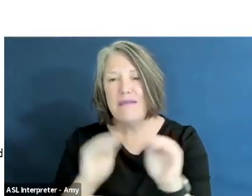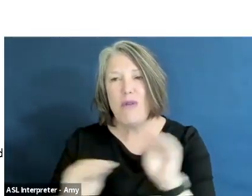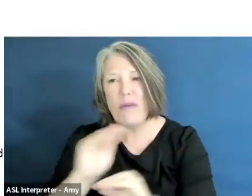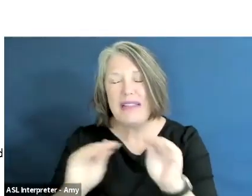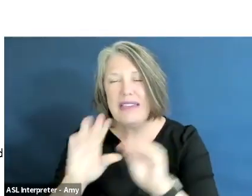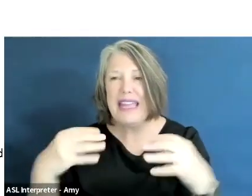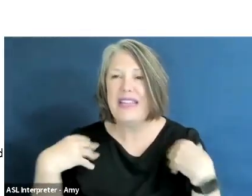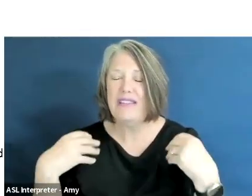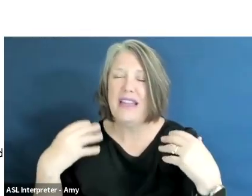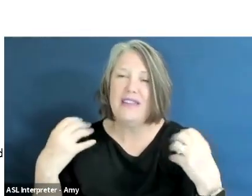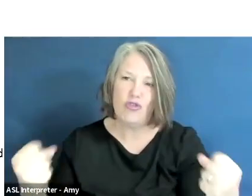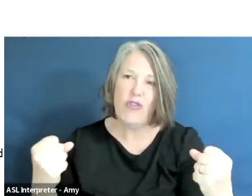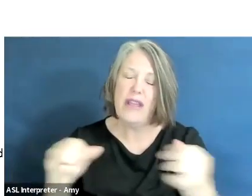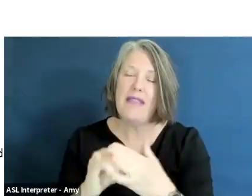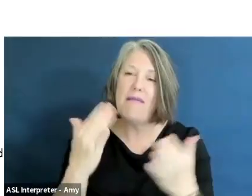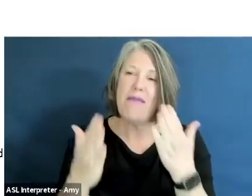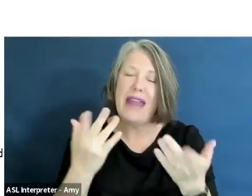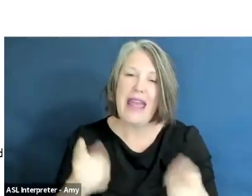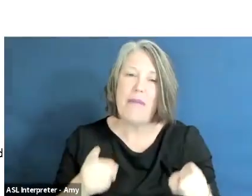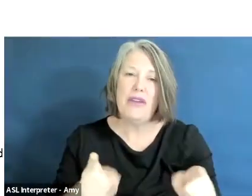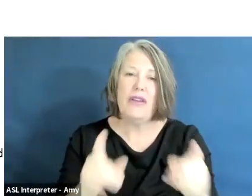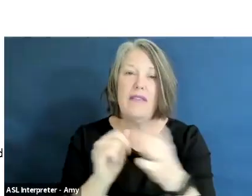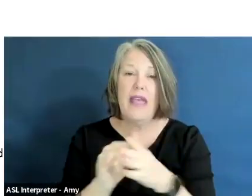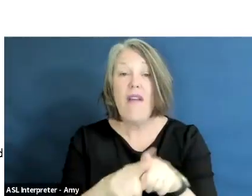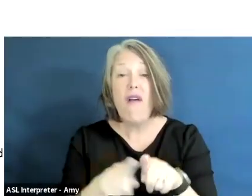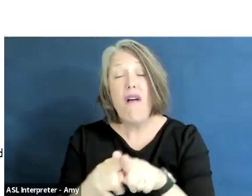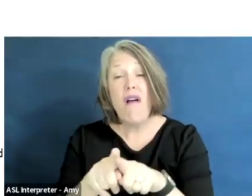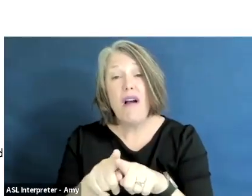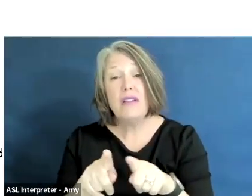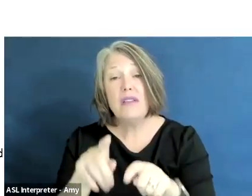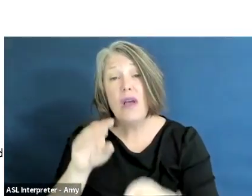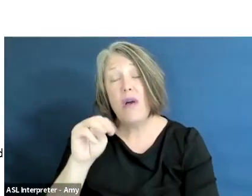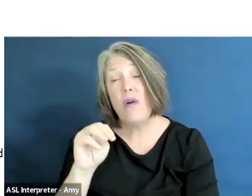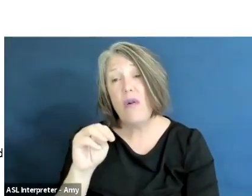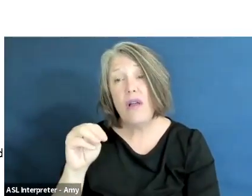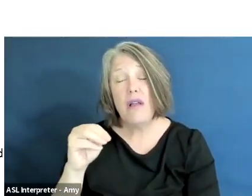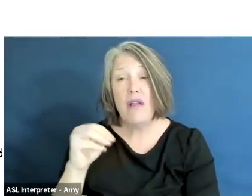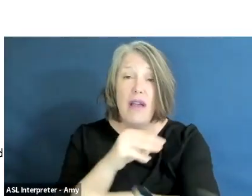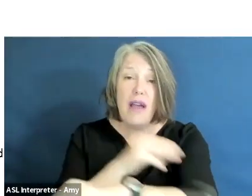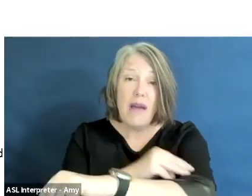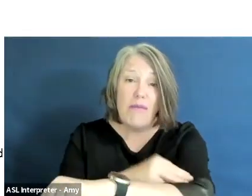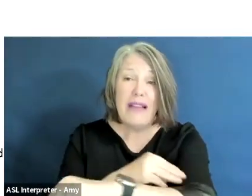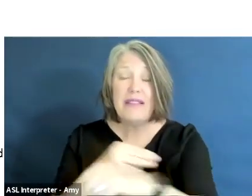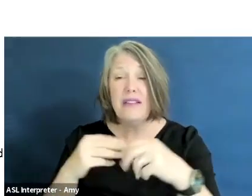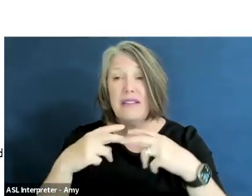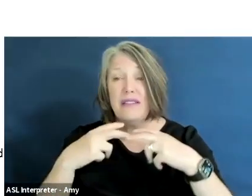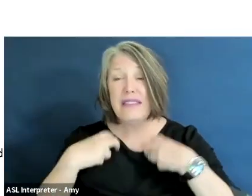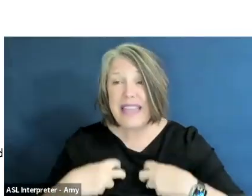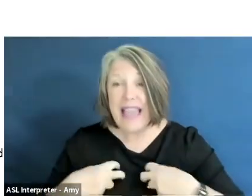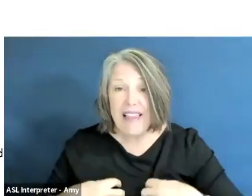Next, we want to assess musculoskeletal and skin health. So to me, what that looks like is once again